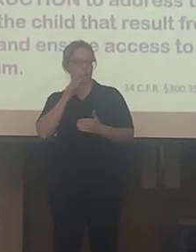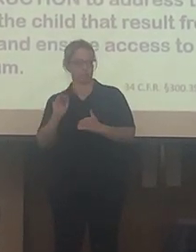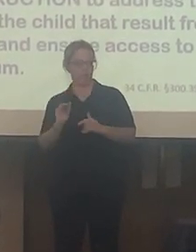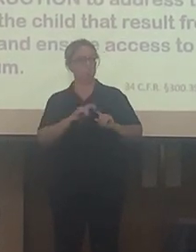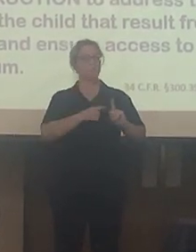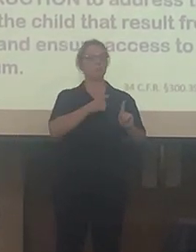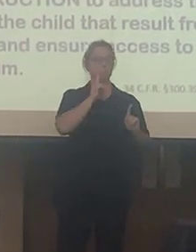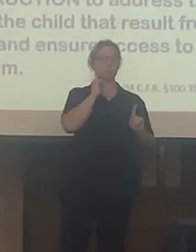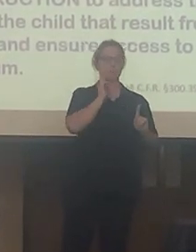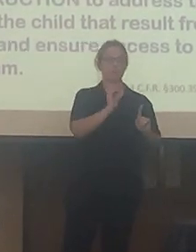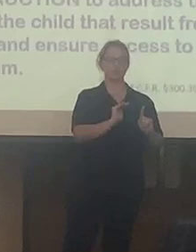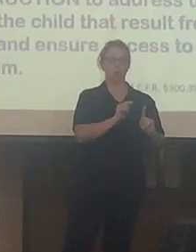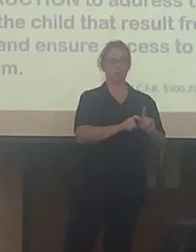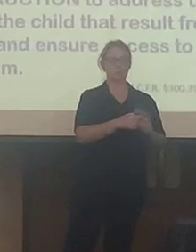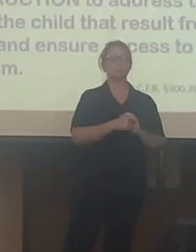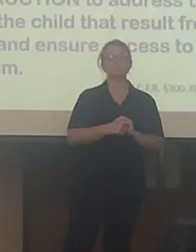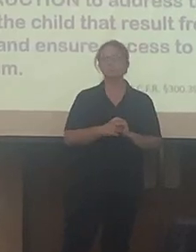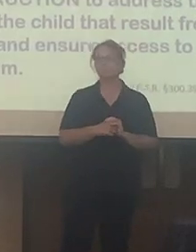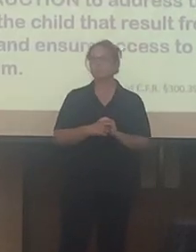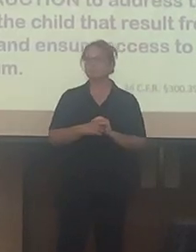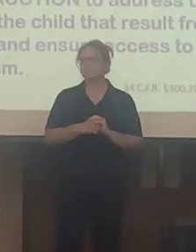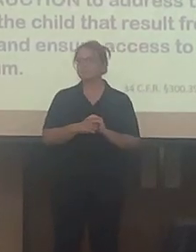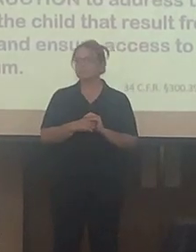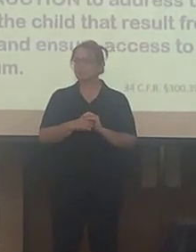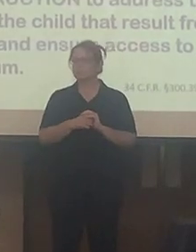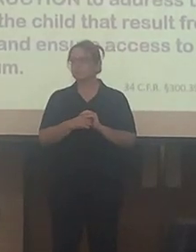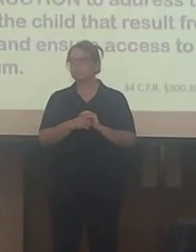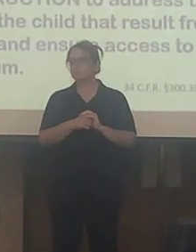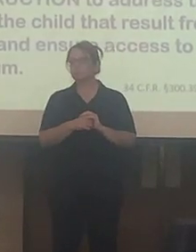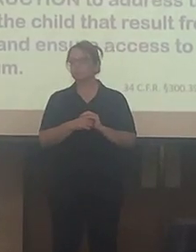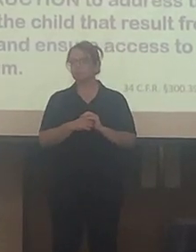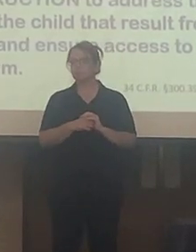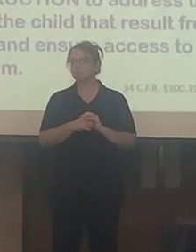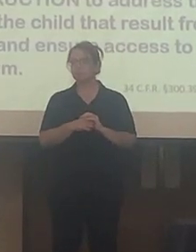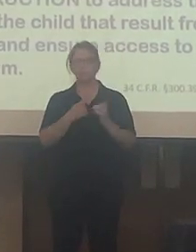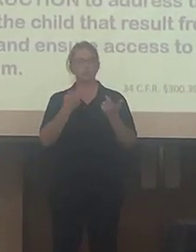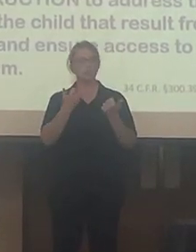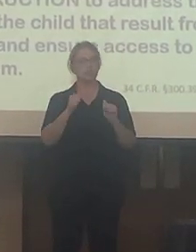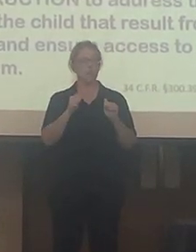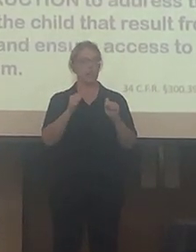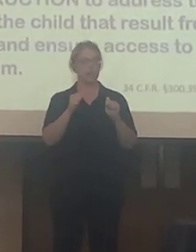might need yeah and all along you're just trying to level a playing field there's a communication